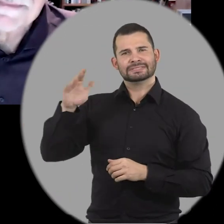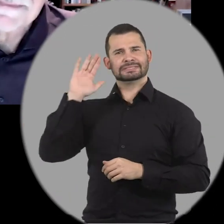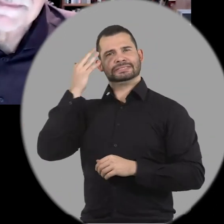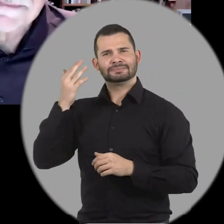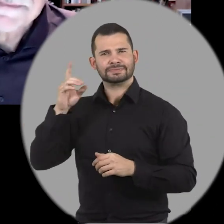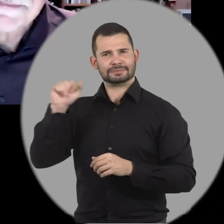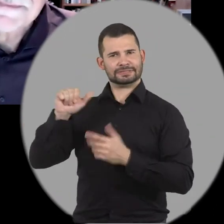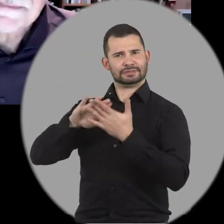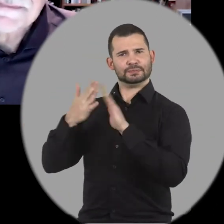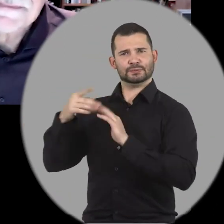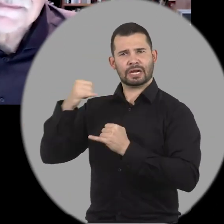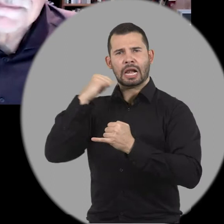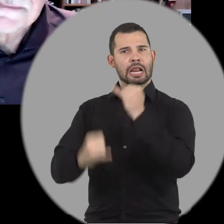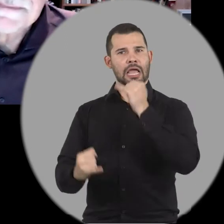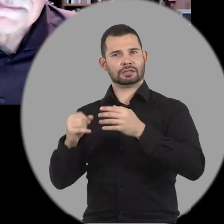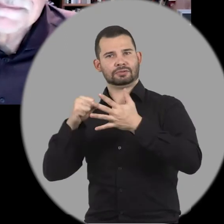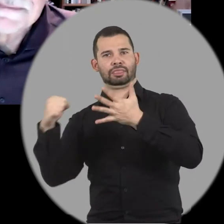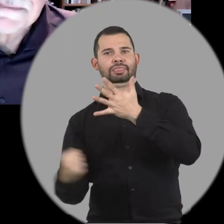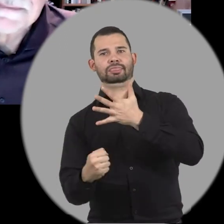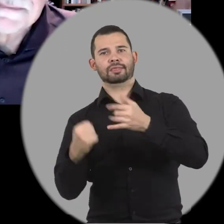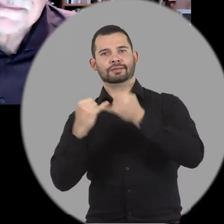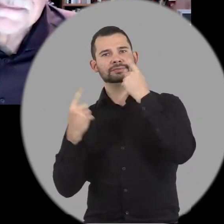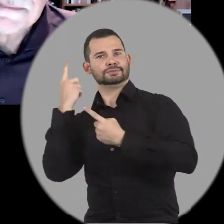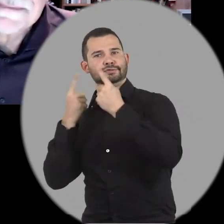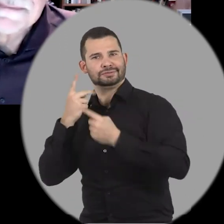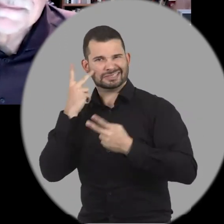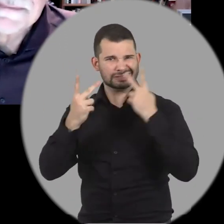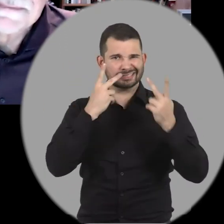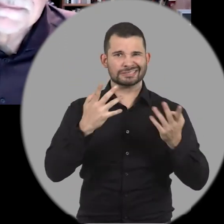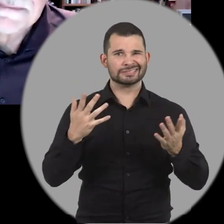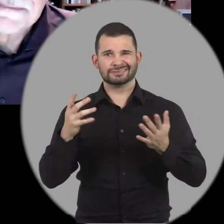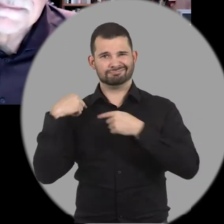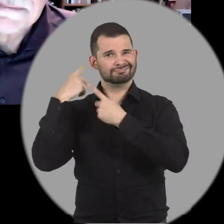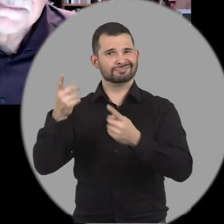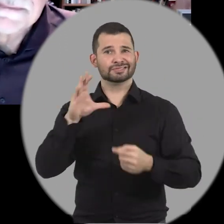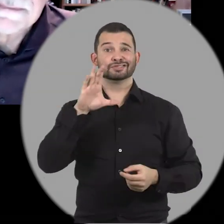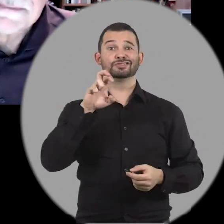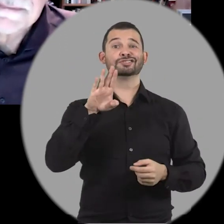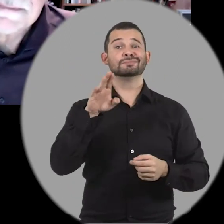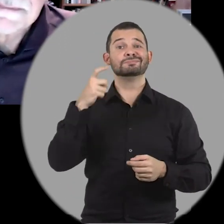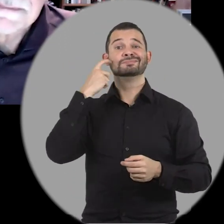considered. And we saw that in the CERB relief packages, people with disabilities were the very,